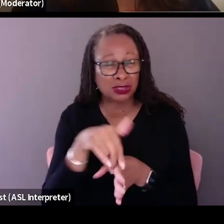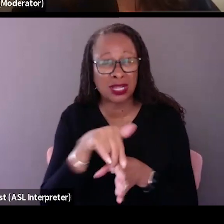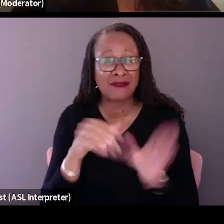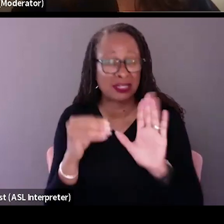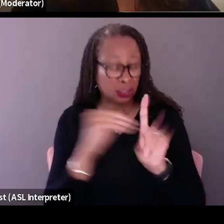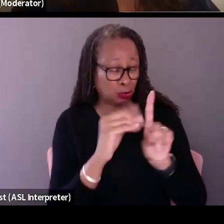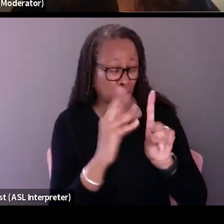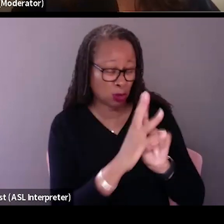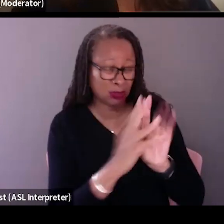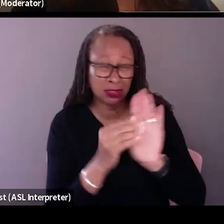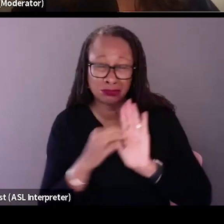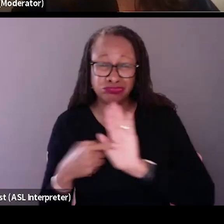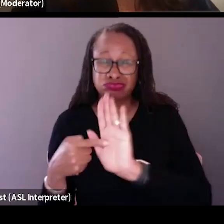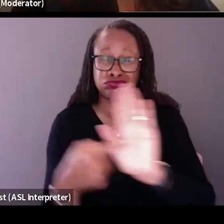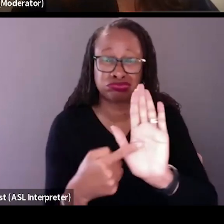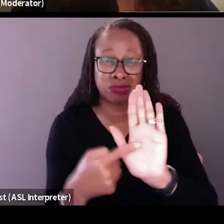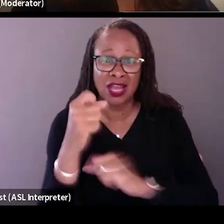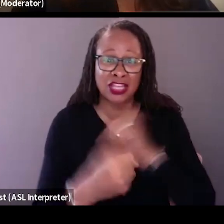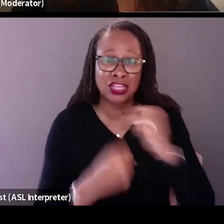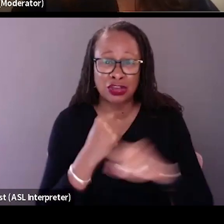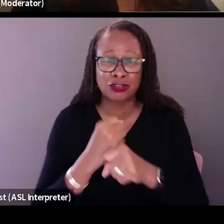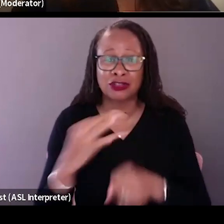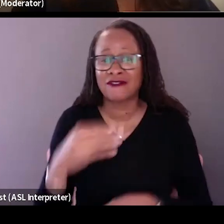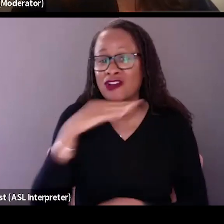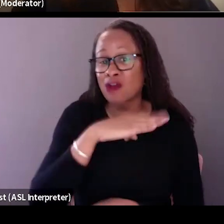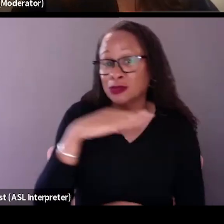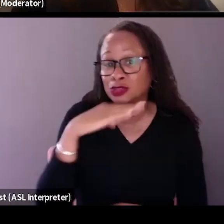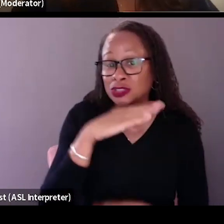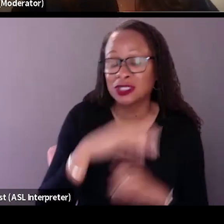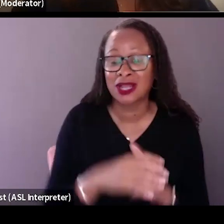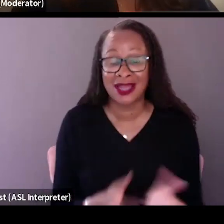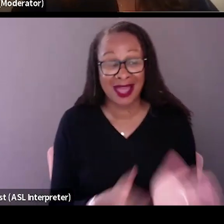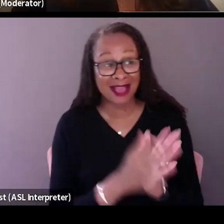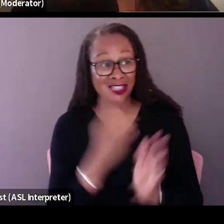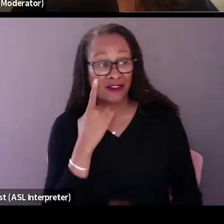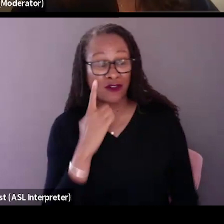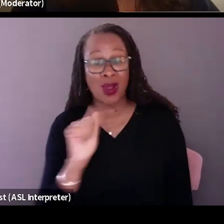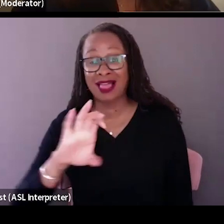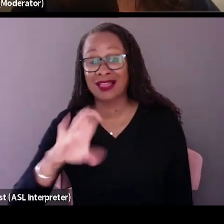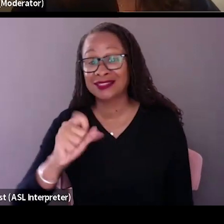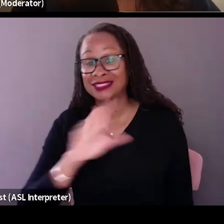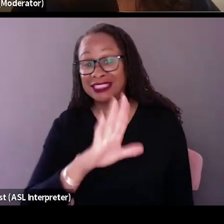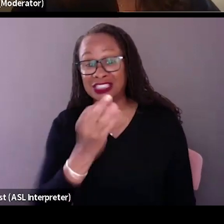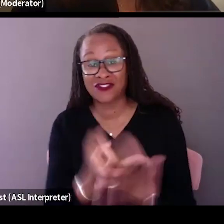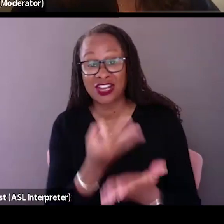through asking for Alec's financial records when he claimed that he had no money